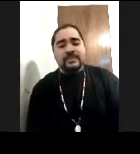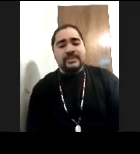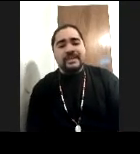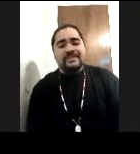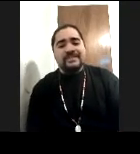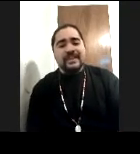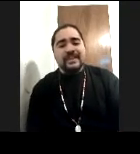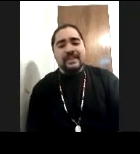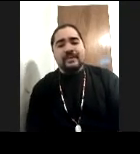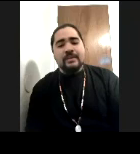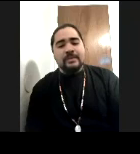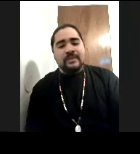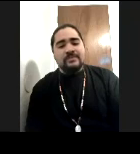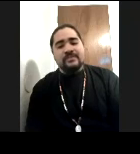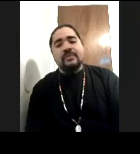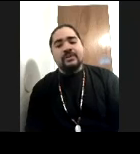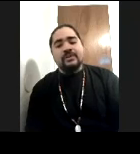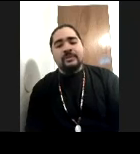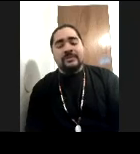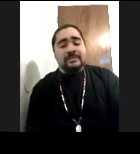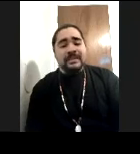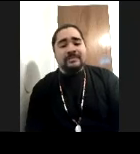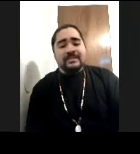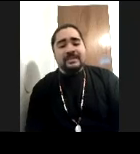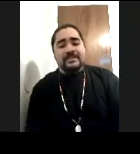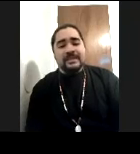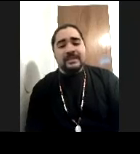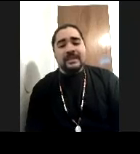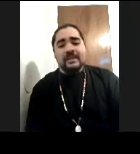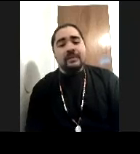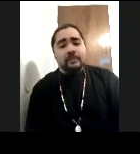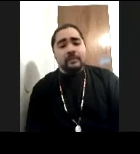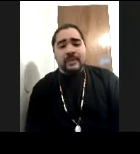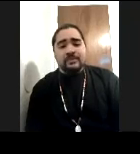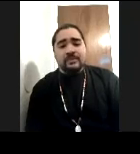And it's not just like one professor or one group. It sometimes it takes multiple mentors.